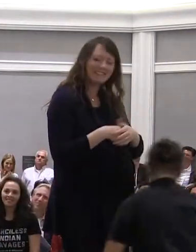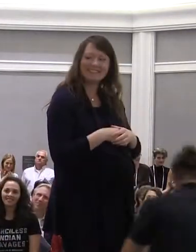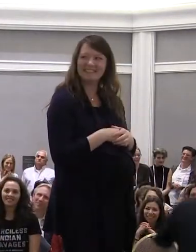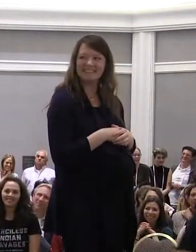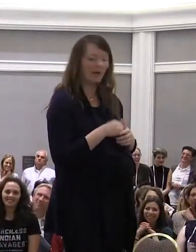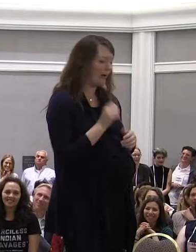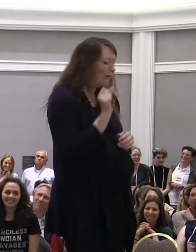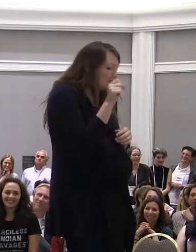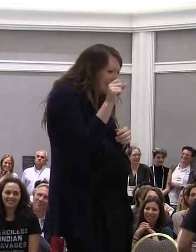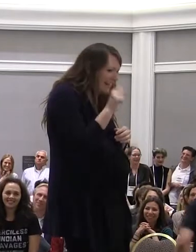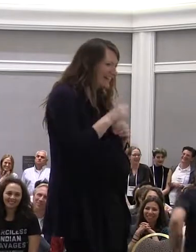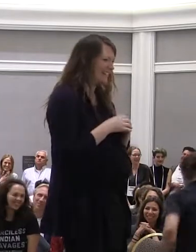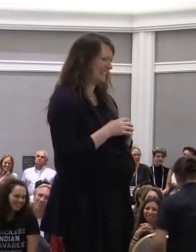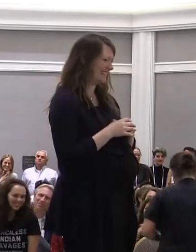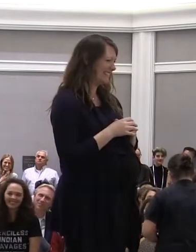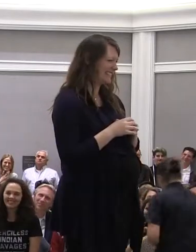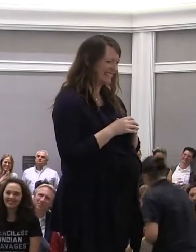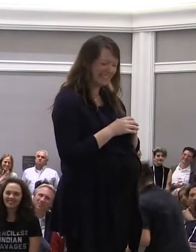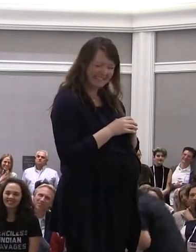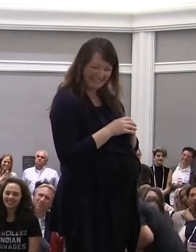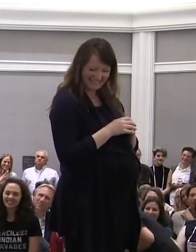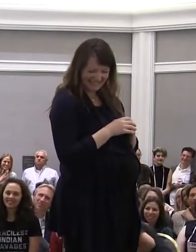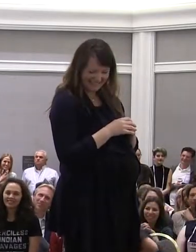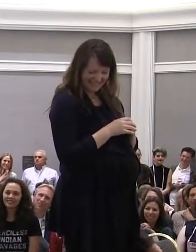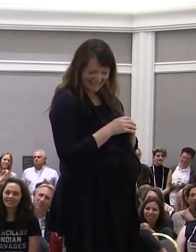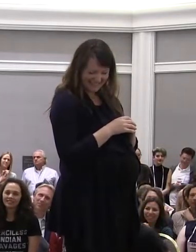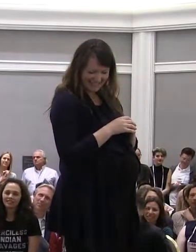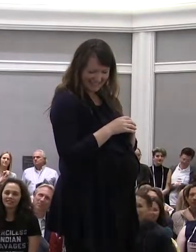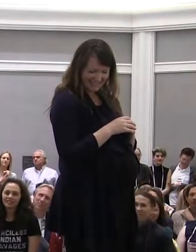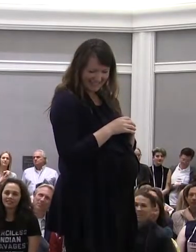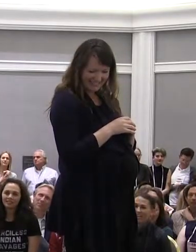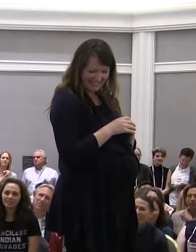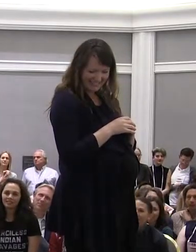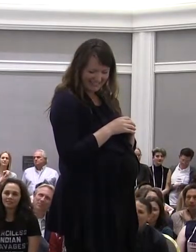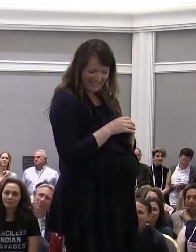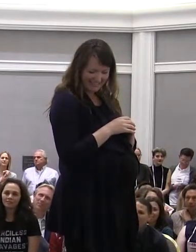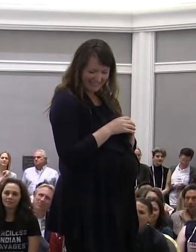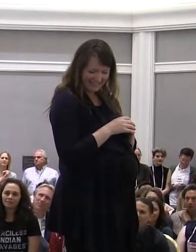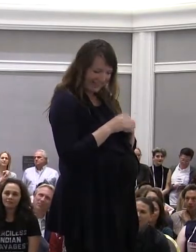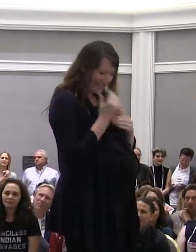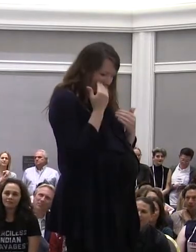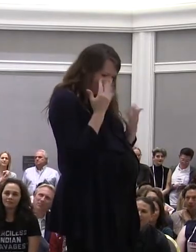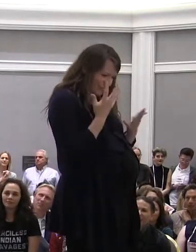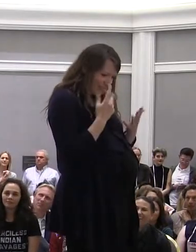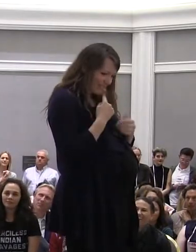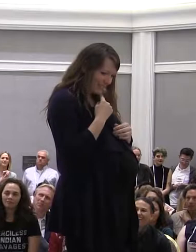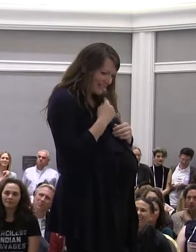Oh, yeah, but I am not a socially people,